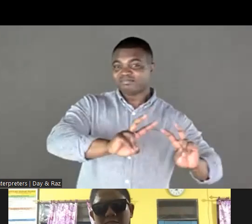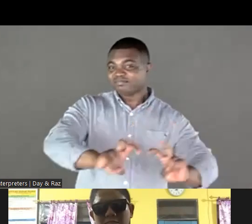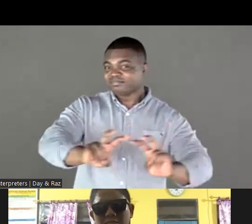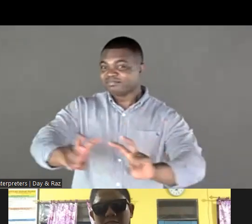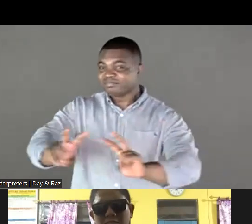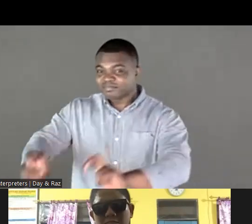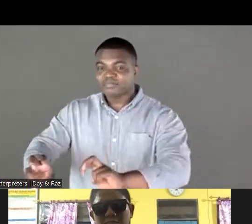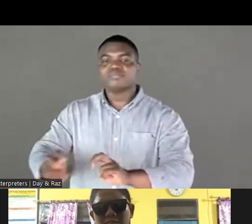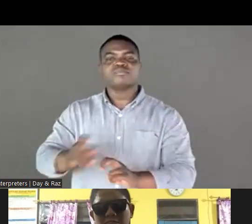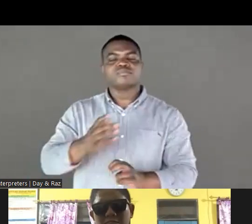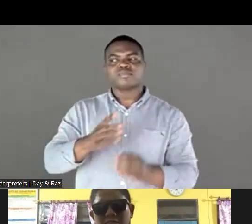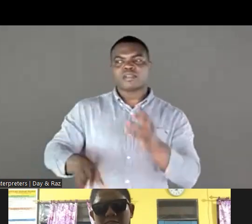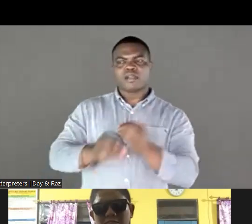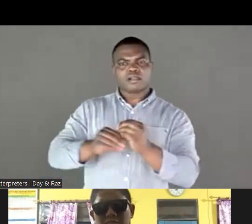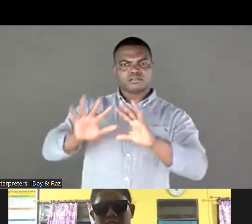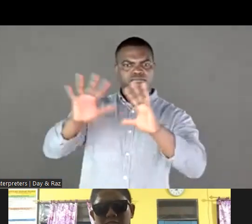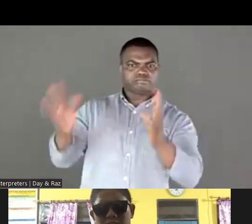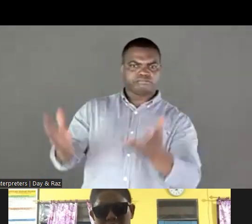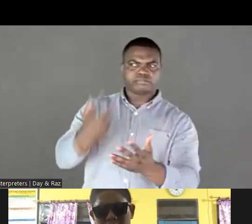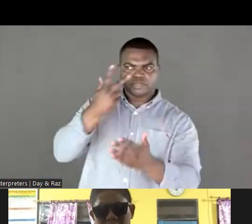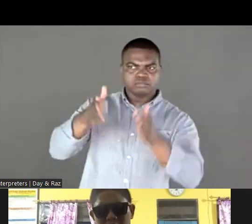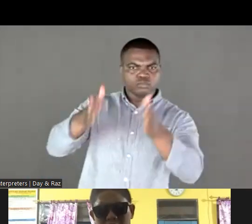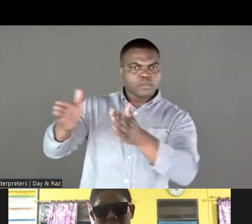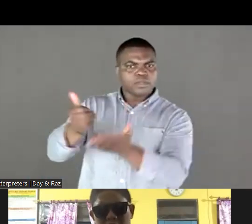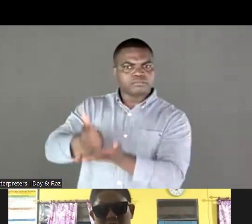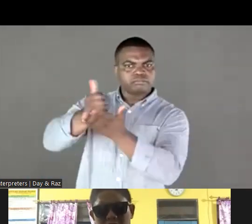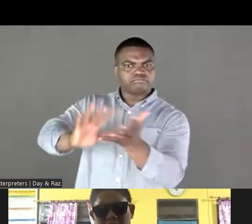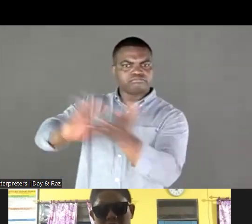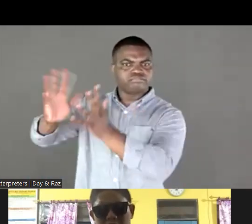we look further at these systems to review access to funding and then the partnerships